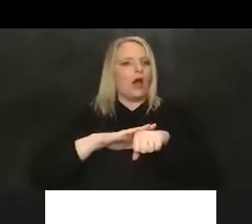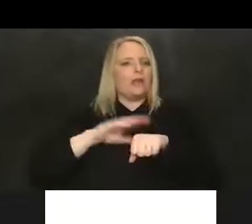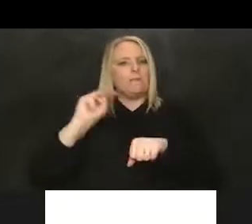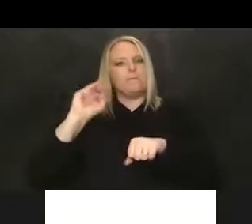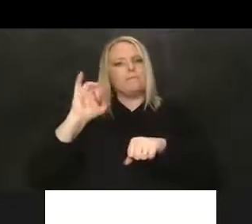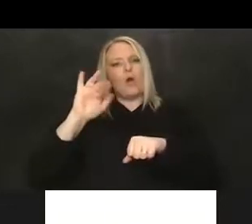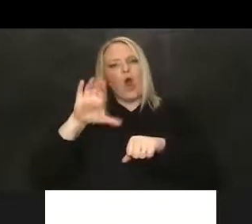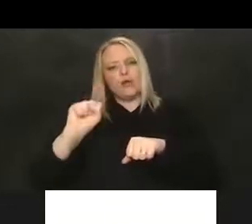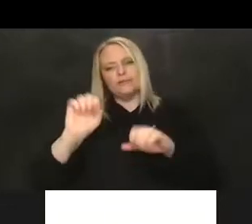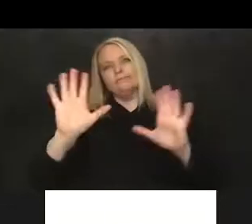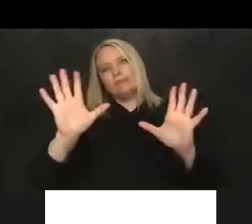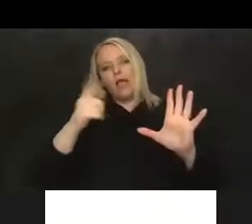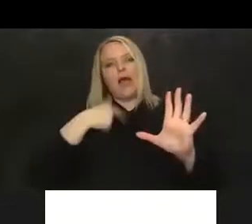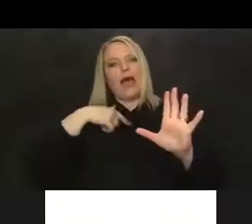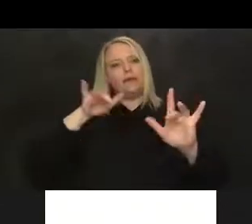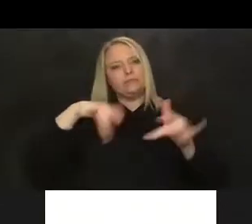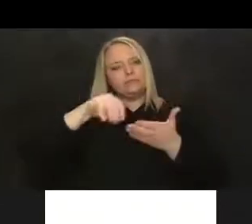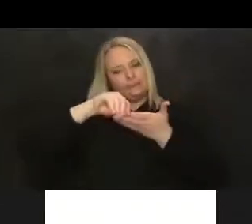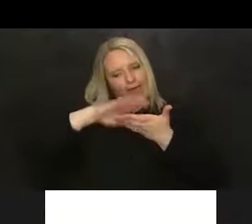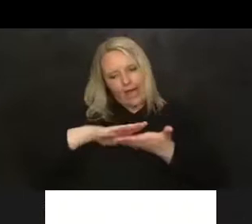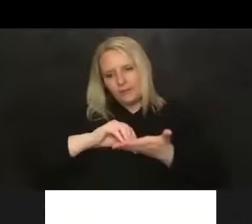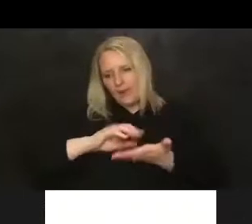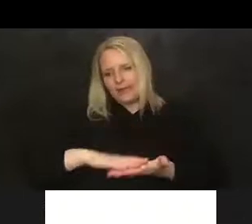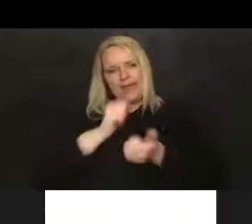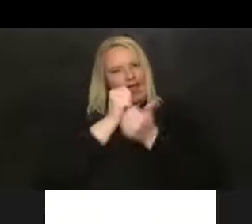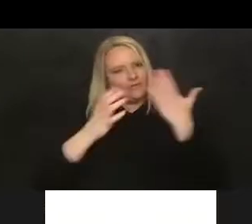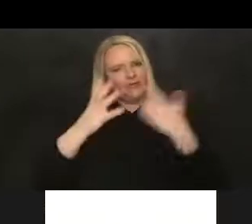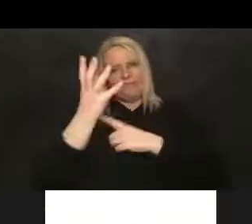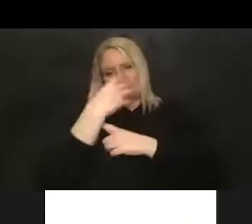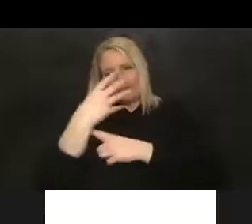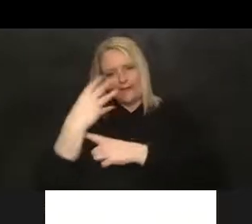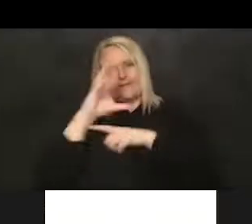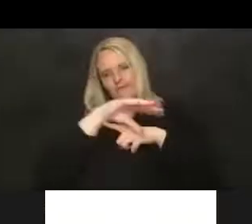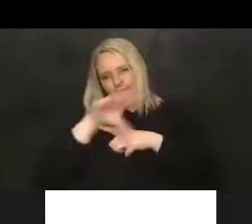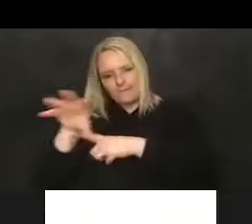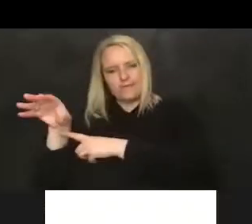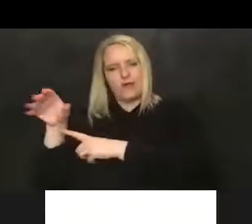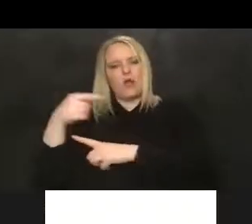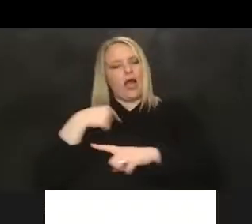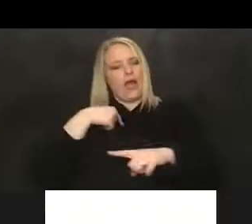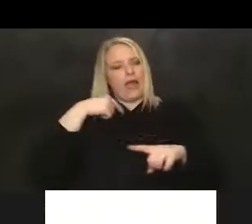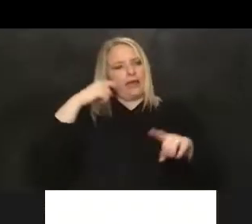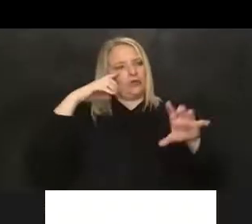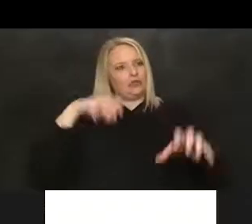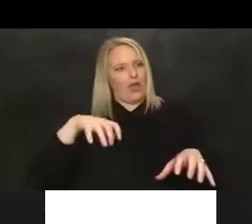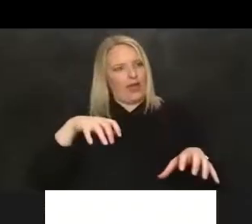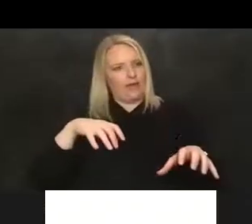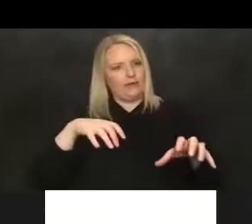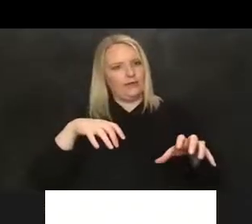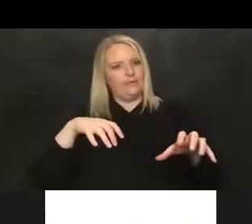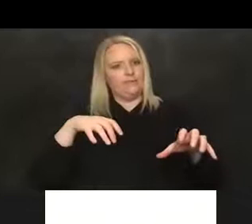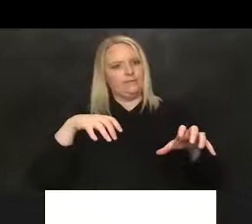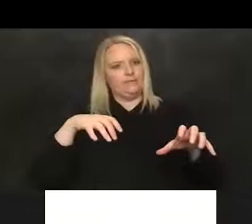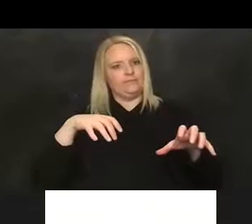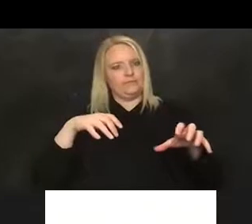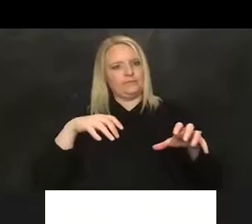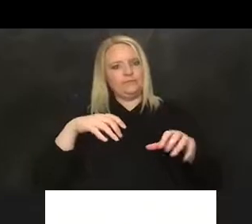have hours and hours of video because I could not believe that I, you know, I, in one minute I was